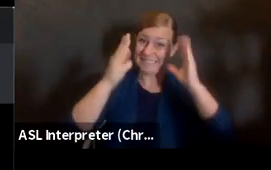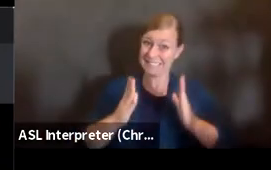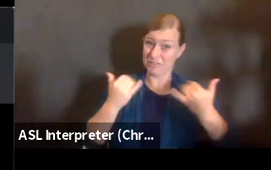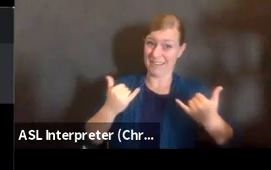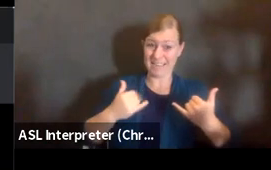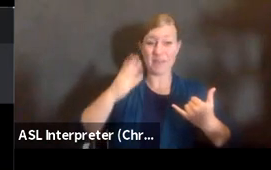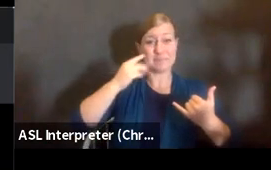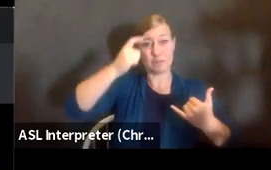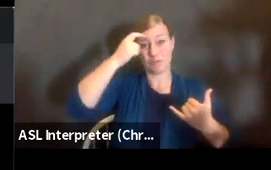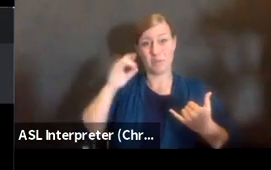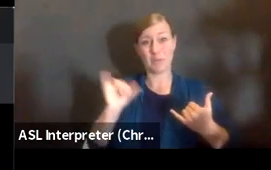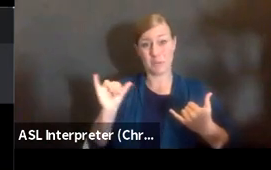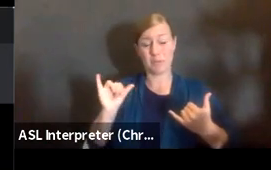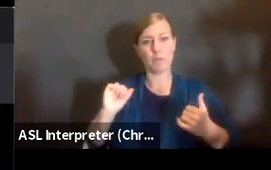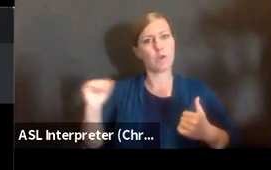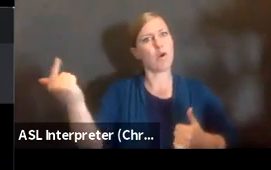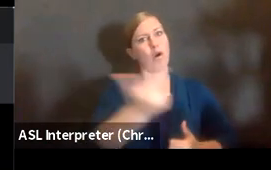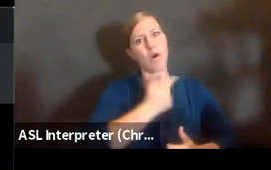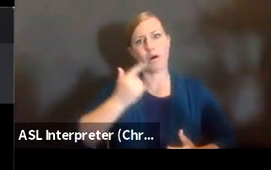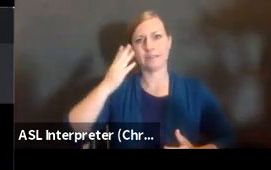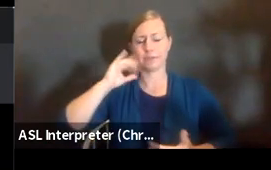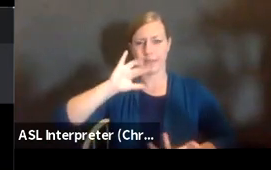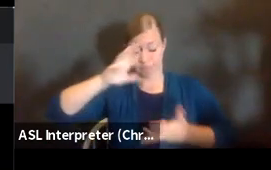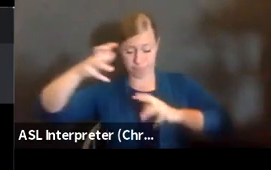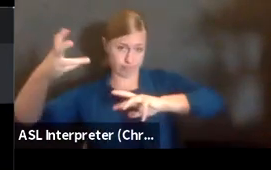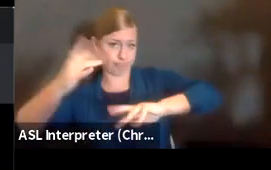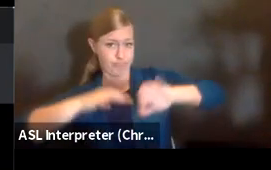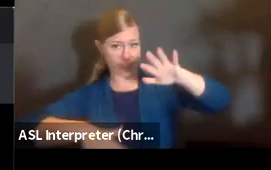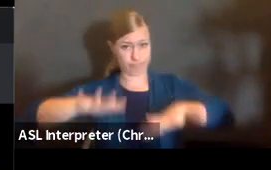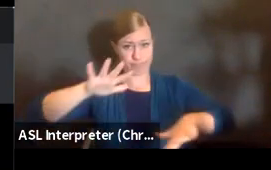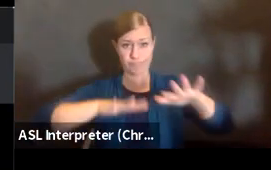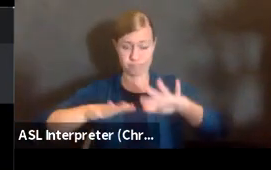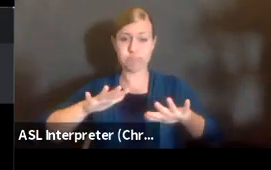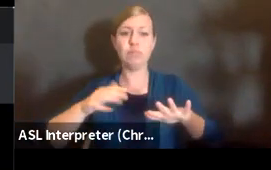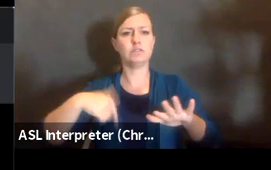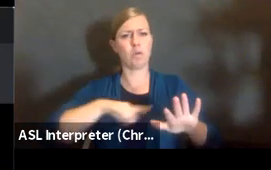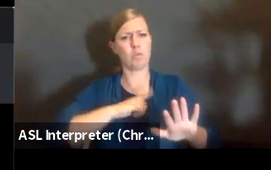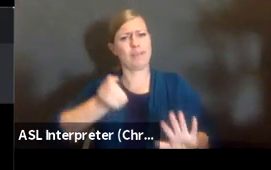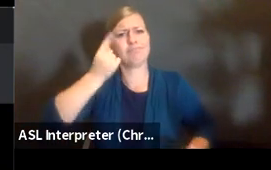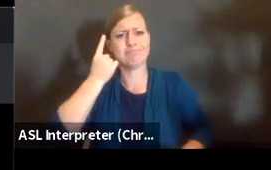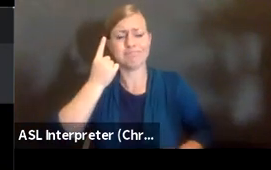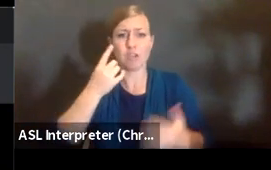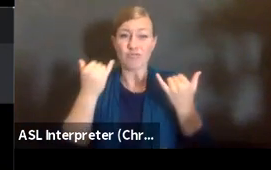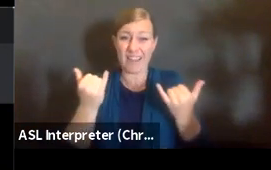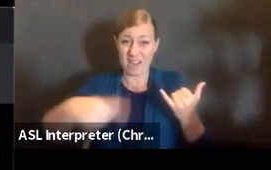Katherine Livick - ESD 112: And we understand that, your panelists, we just want to tell you, we get it. You were being asked to learn a lot of new stuff in a really short time.